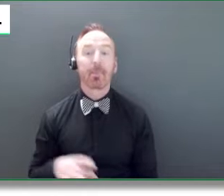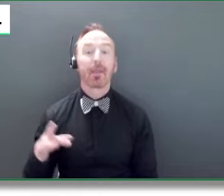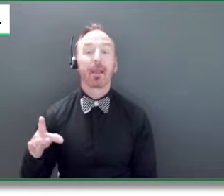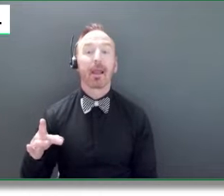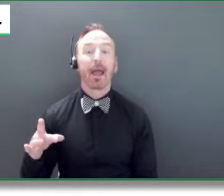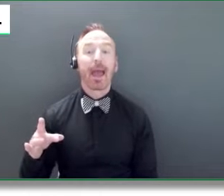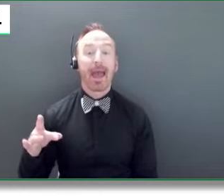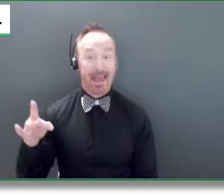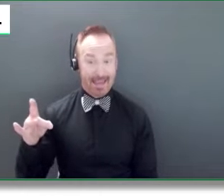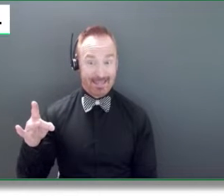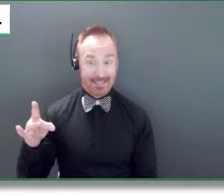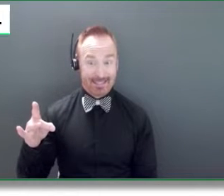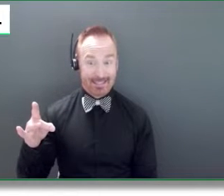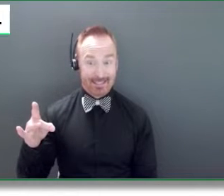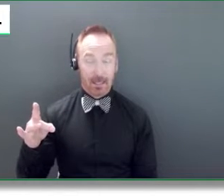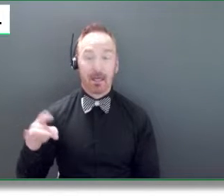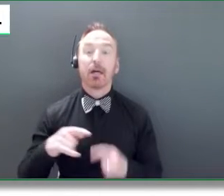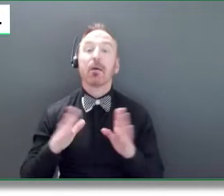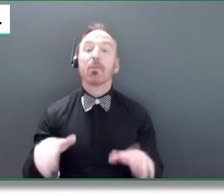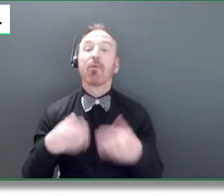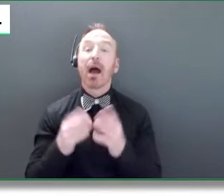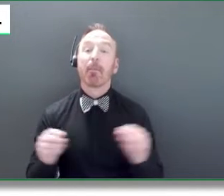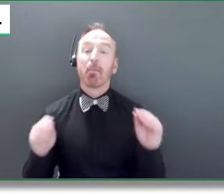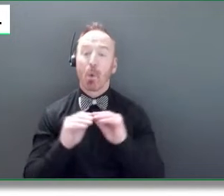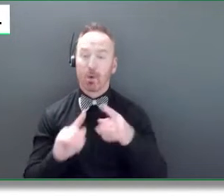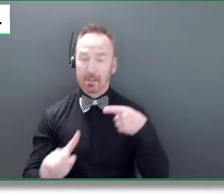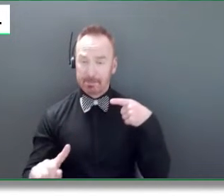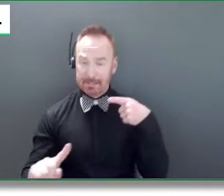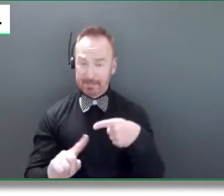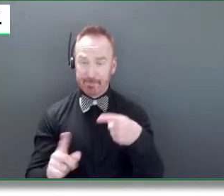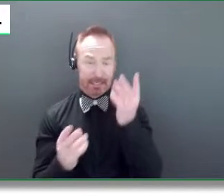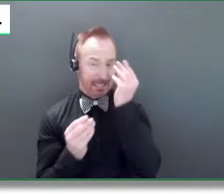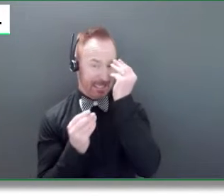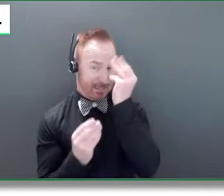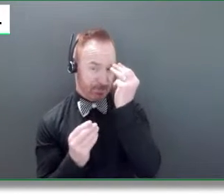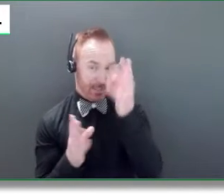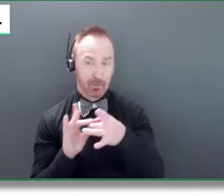providing more specific information about accessibility as opposed to